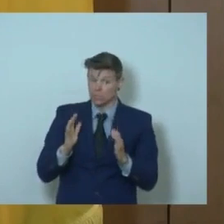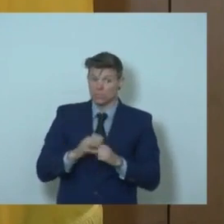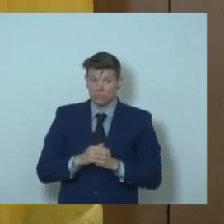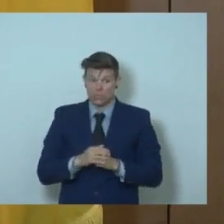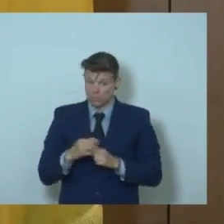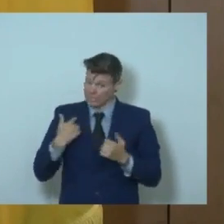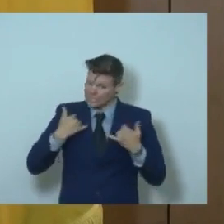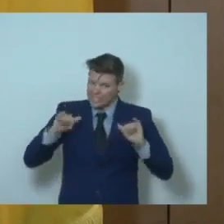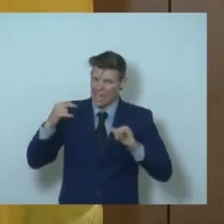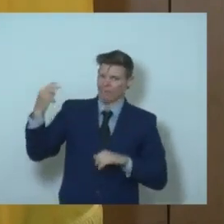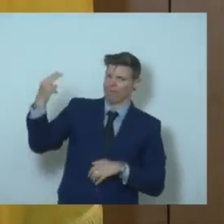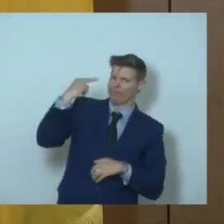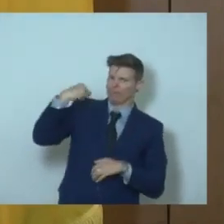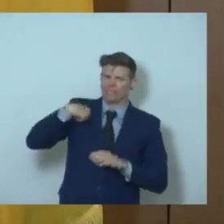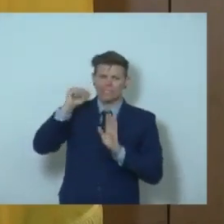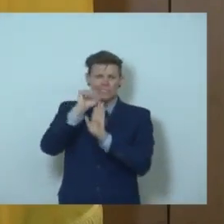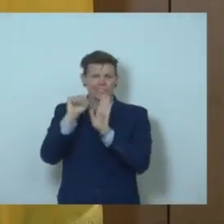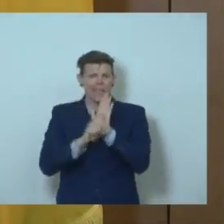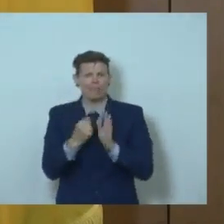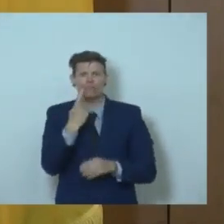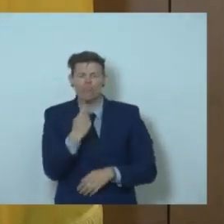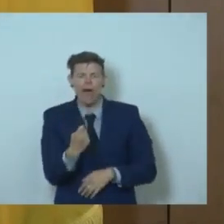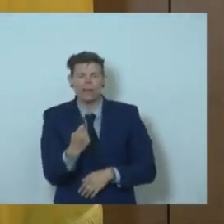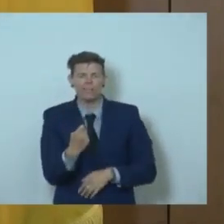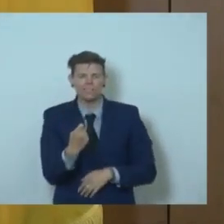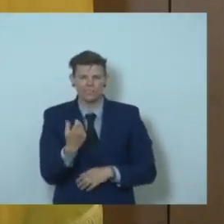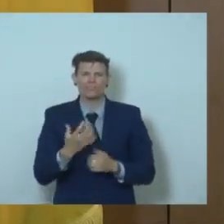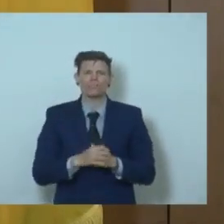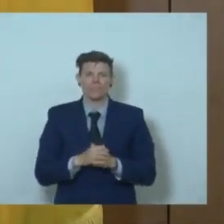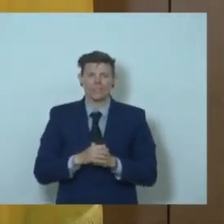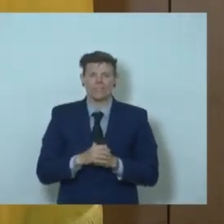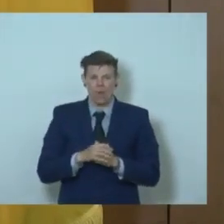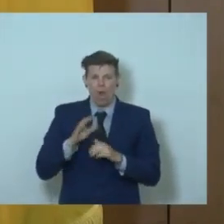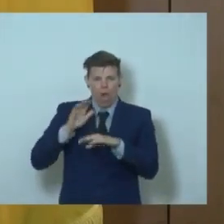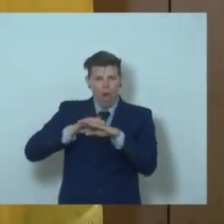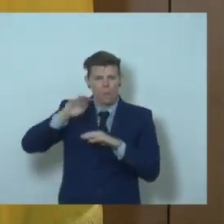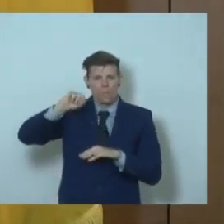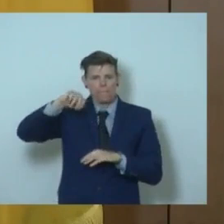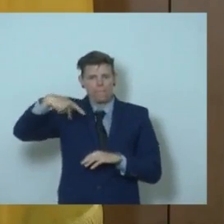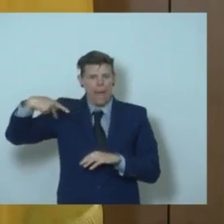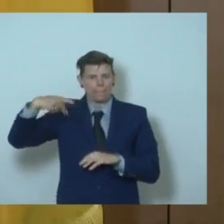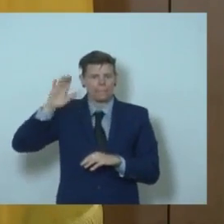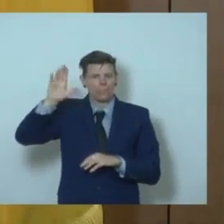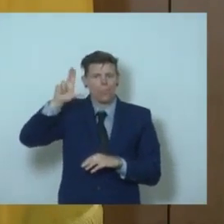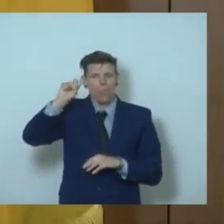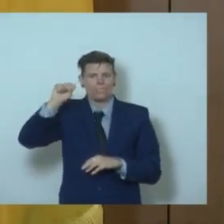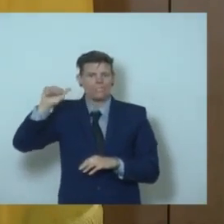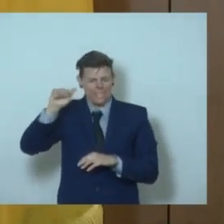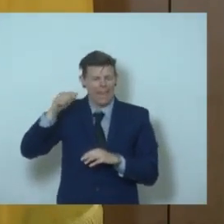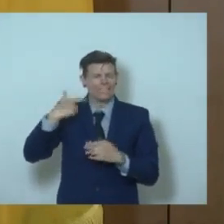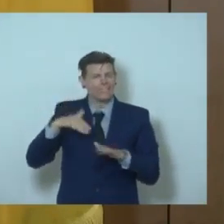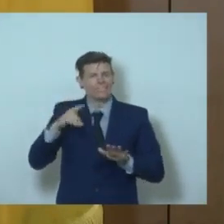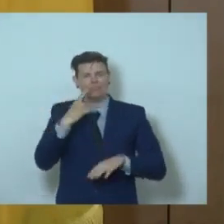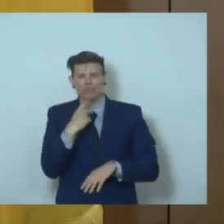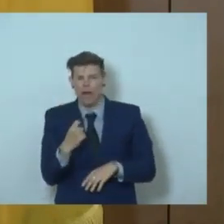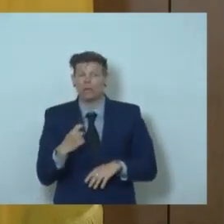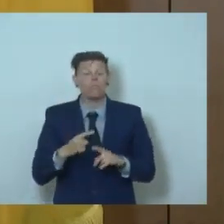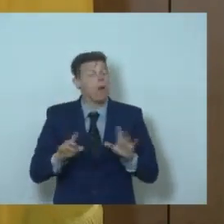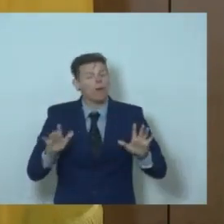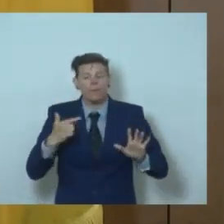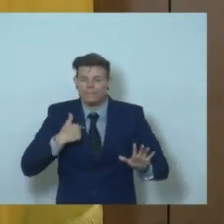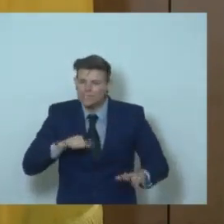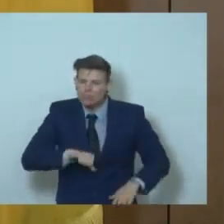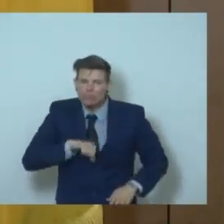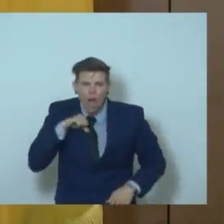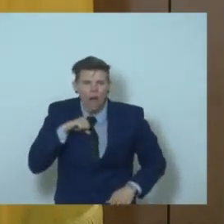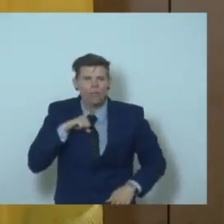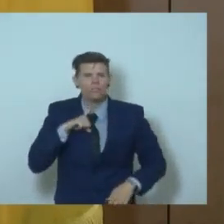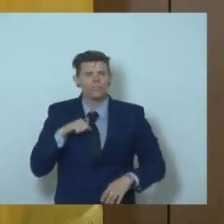WE ARE HOLDING OUR OWN WE’RE STILL IDENTIFIED EVEN THOUGH WE’RE IN THE RED IN THAT WE’RE UNITED STATES MAP ABOUT WHERE STATES ARE ON THEIR GATING CRITERIA.